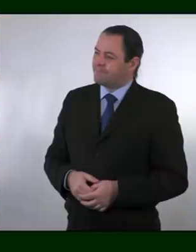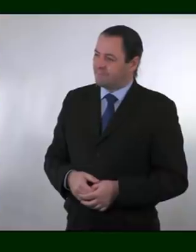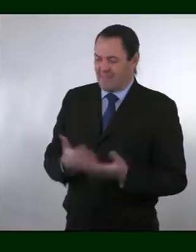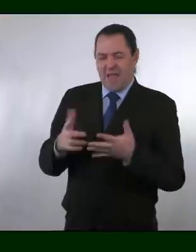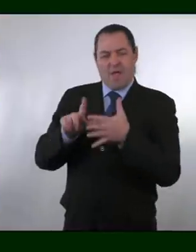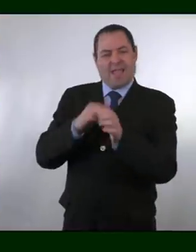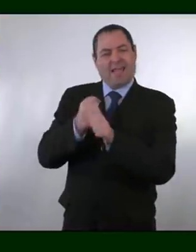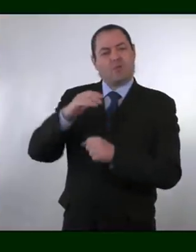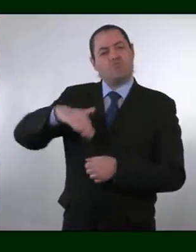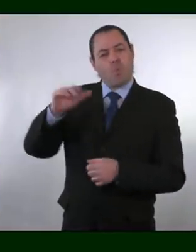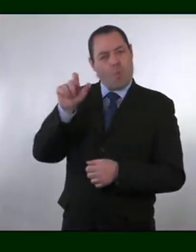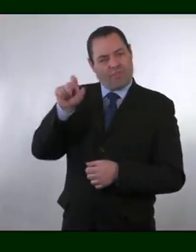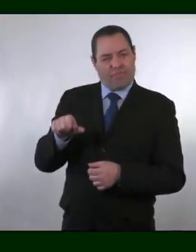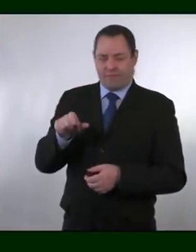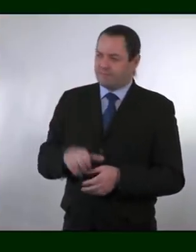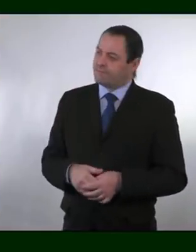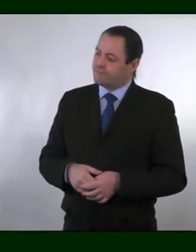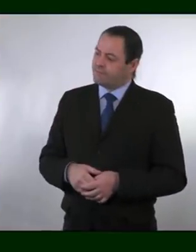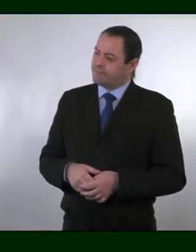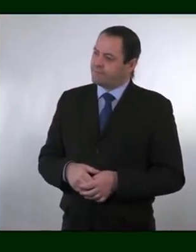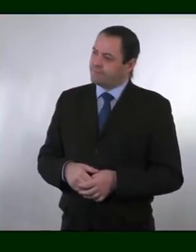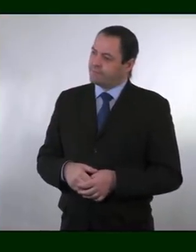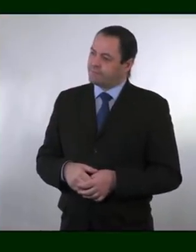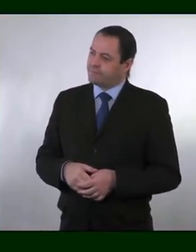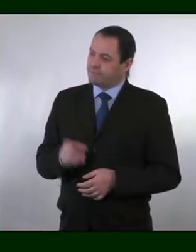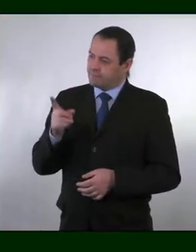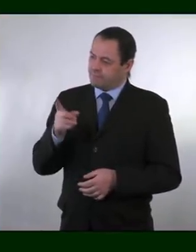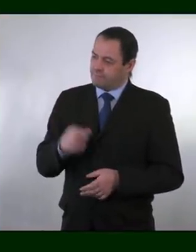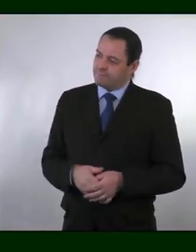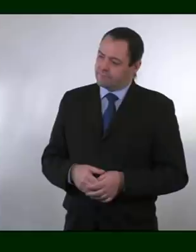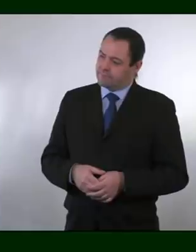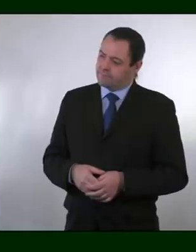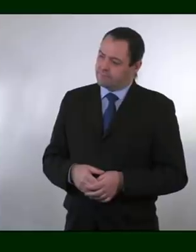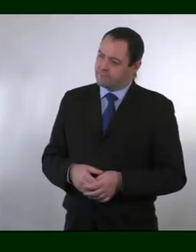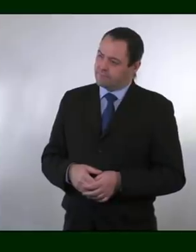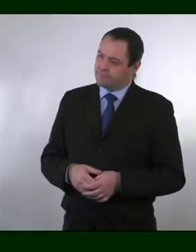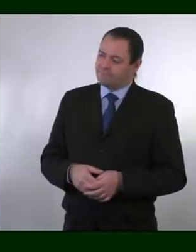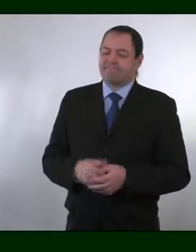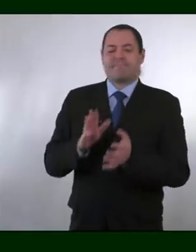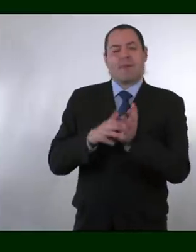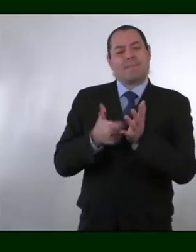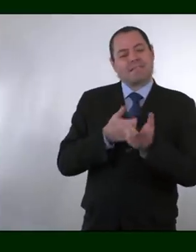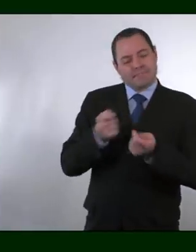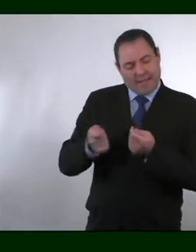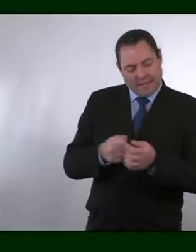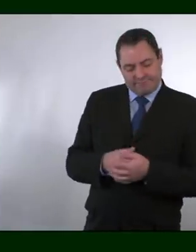James Murray (Ealing North) (Lab/Co-op) [V] In March, the Government’s chief scientific